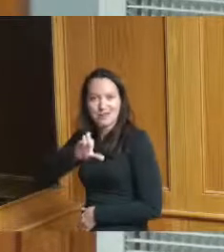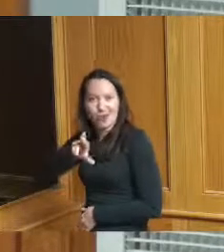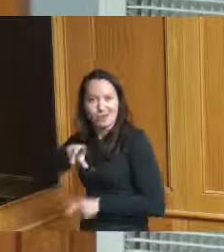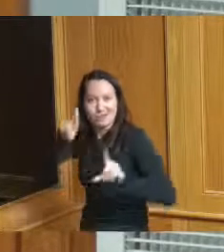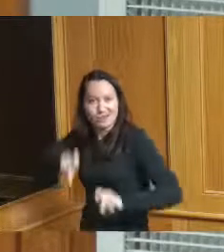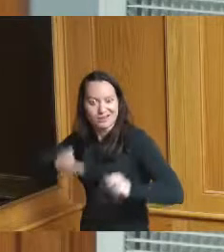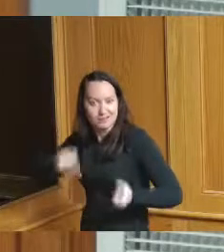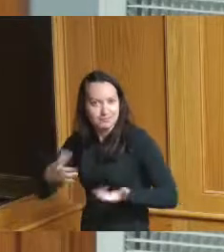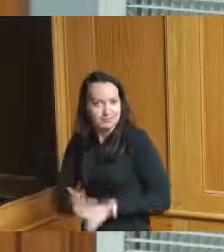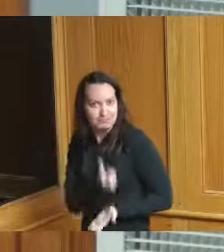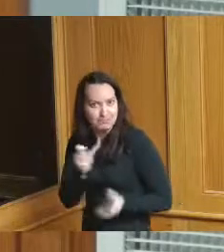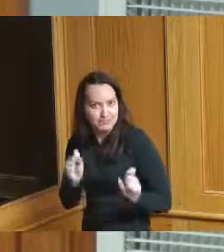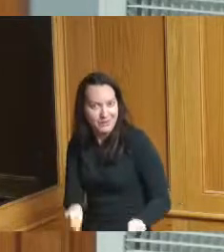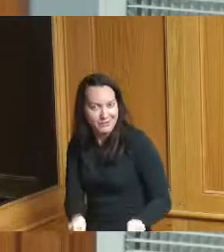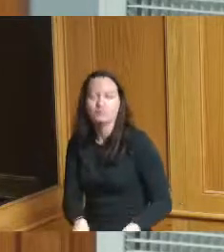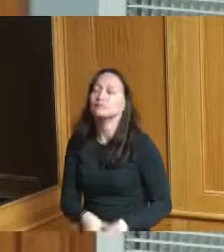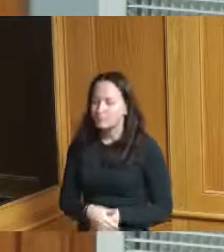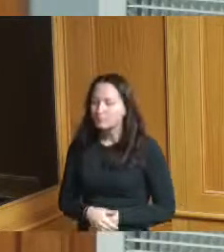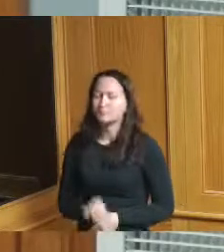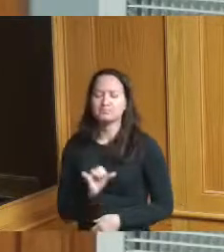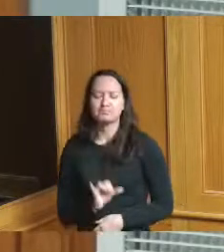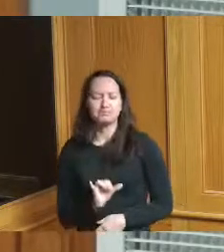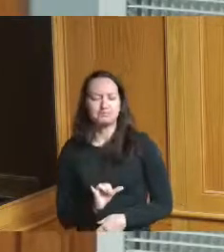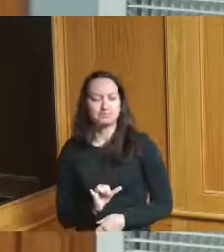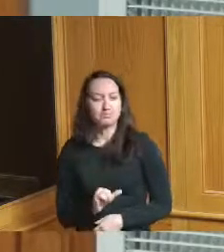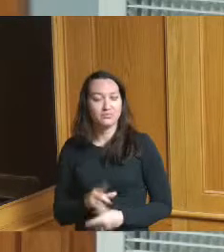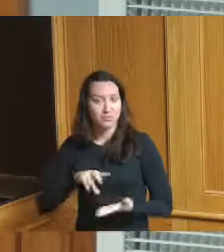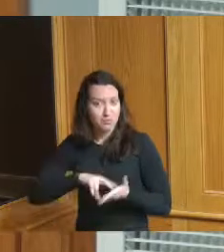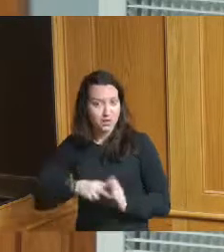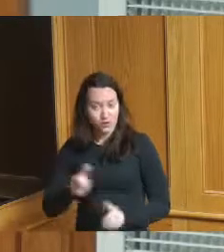as well at those locations okay so they're driving there then they're going to get a